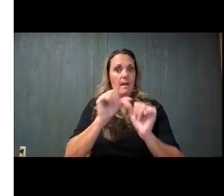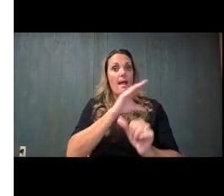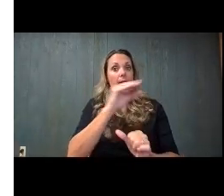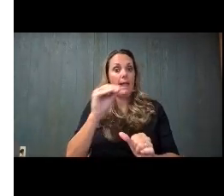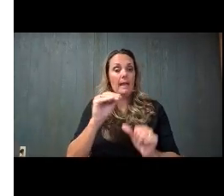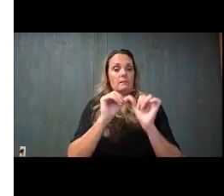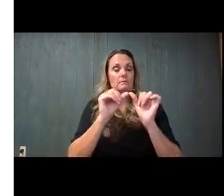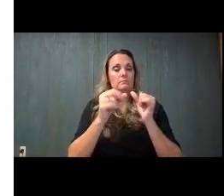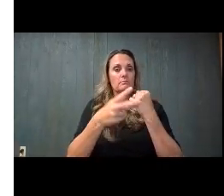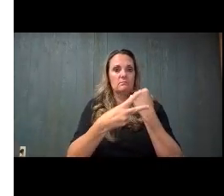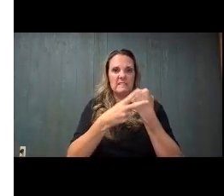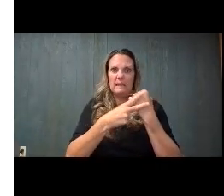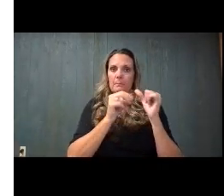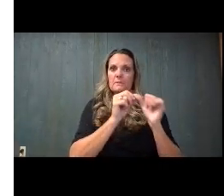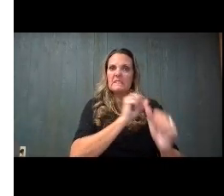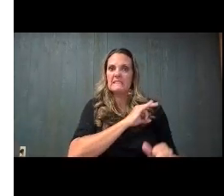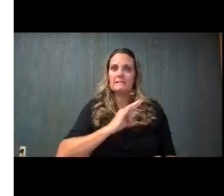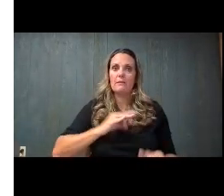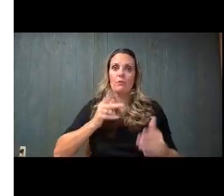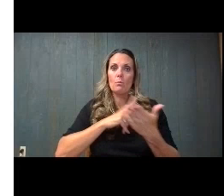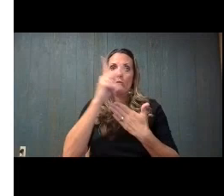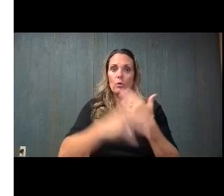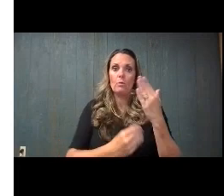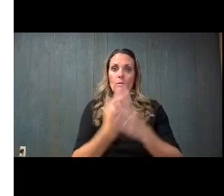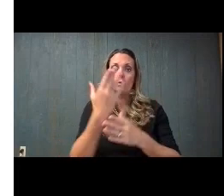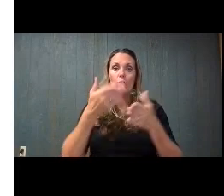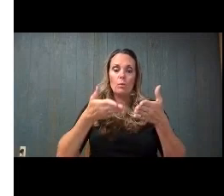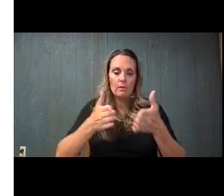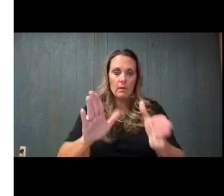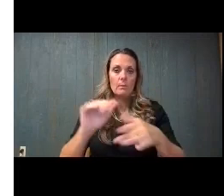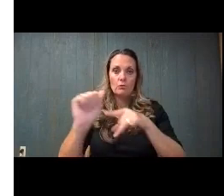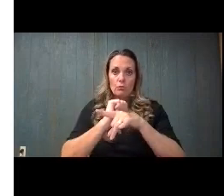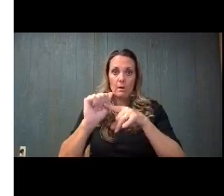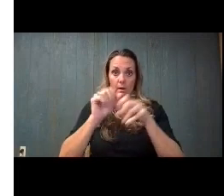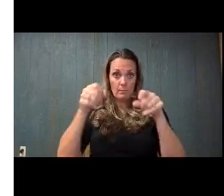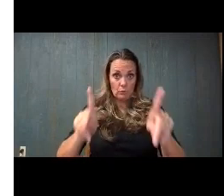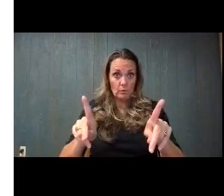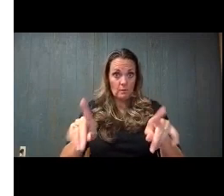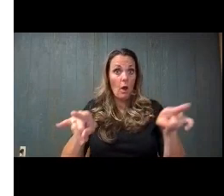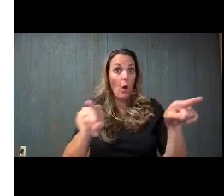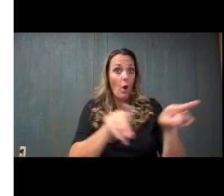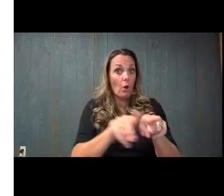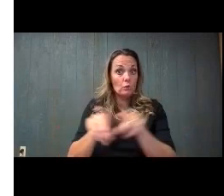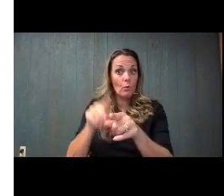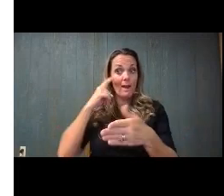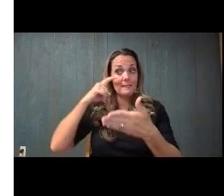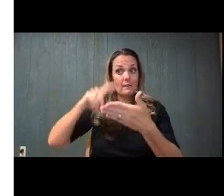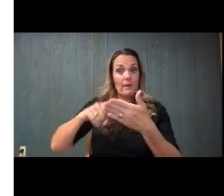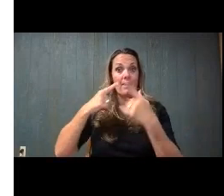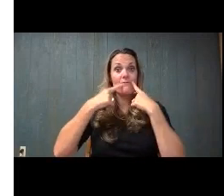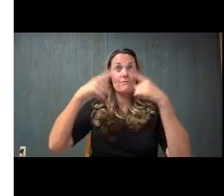growth through allowable training opportunities, as well as identify effective strategies